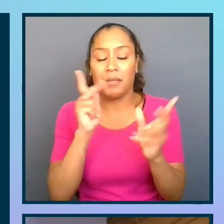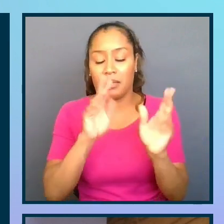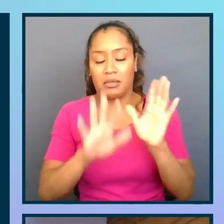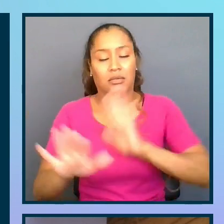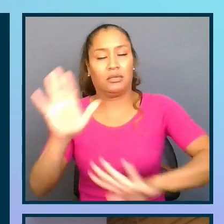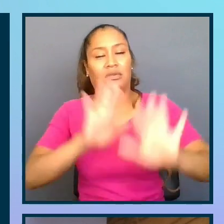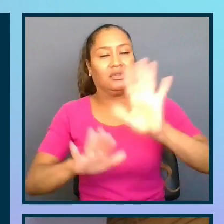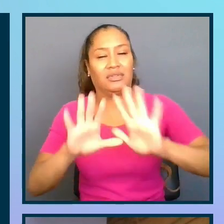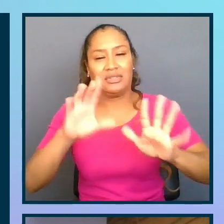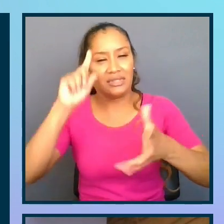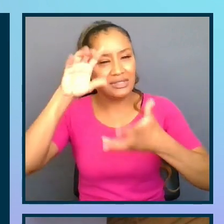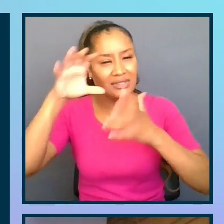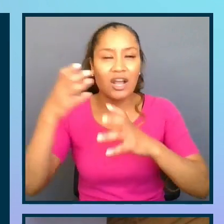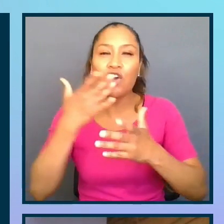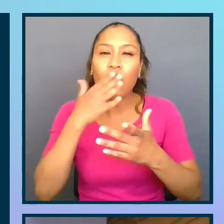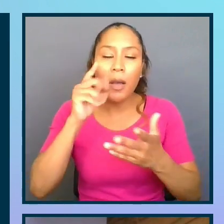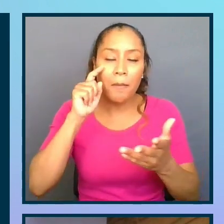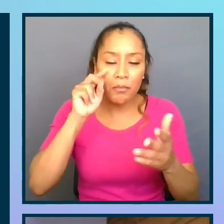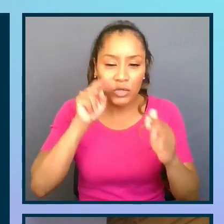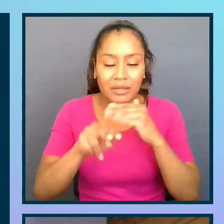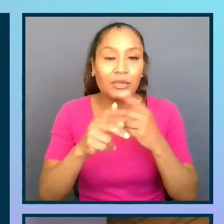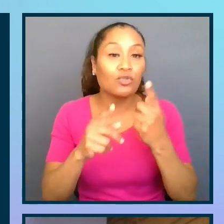and color perception, red and green for example.